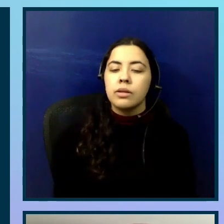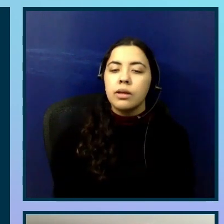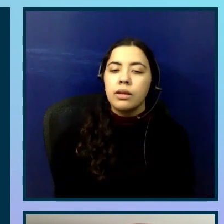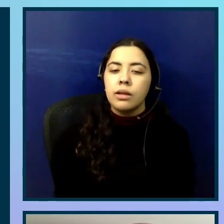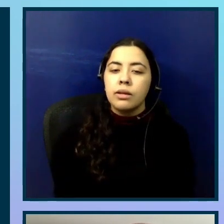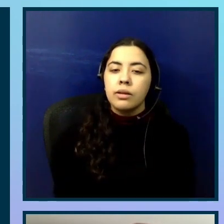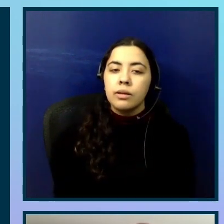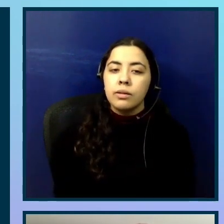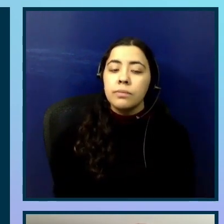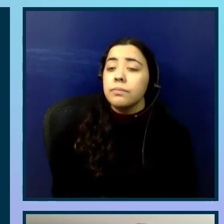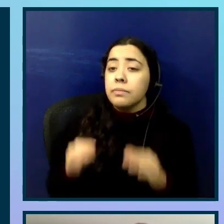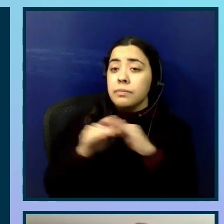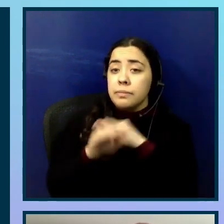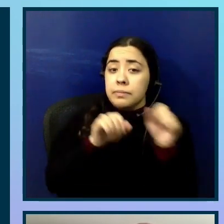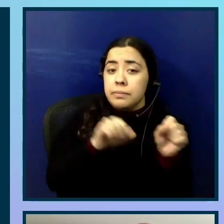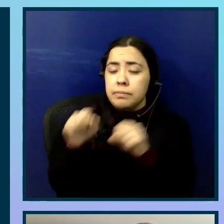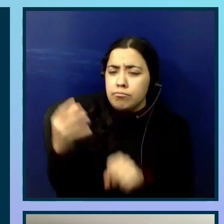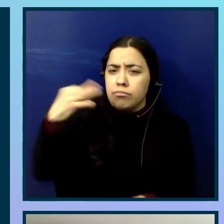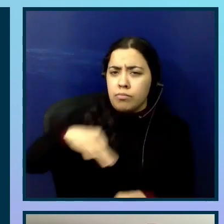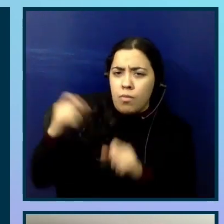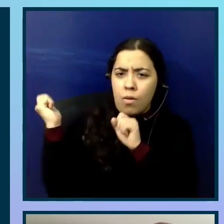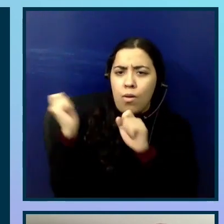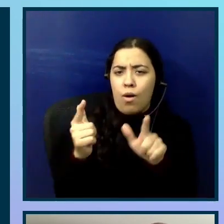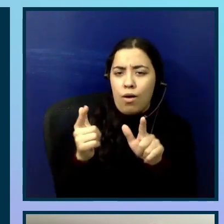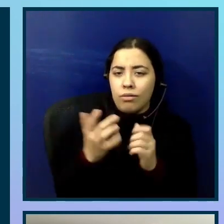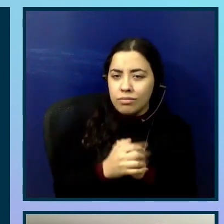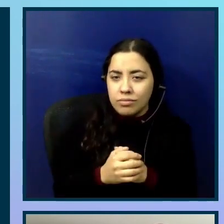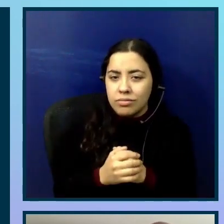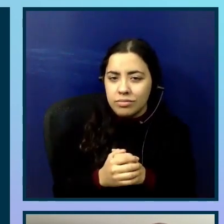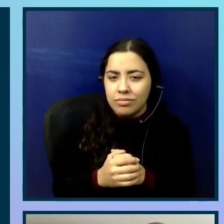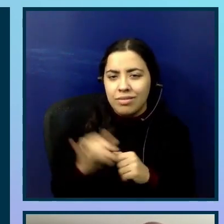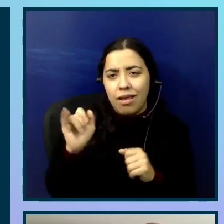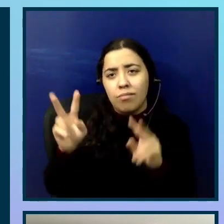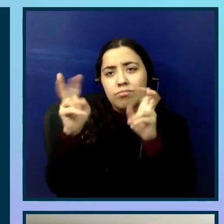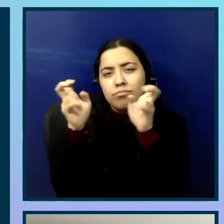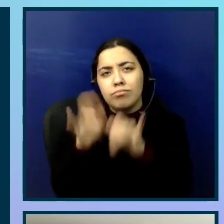I think we've heard this phrase so many times during this conference and in so many other conferences.